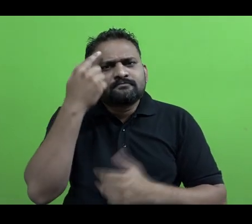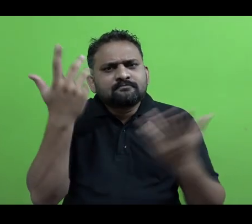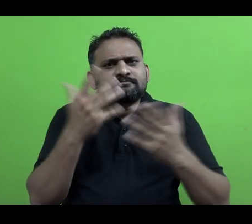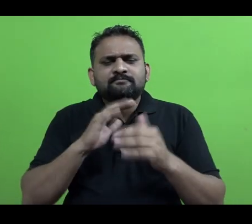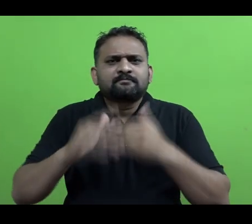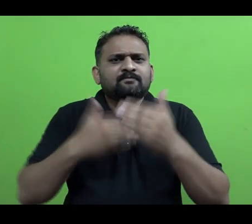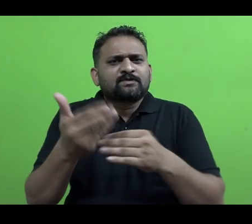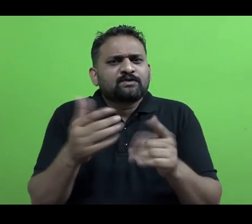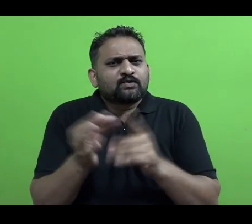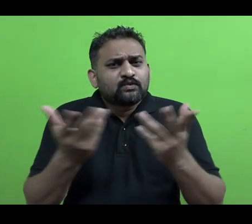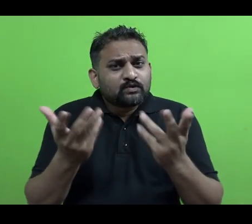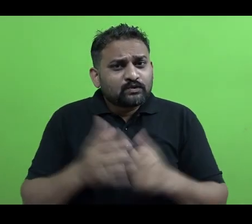What do you think is the next step?